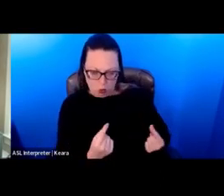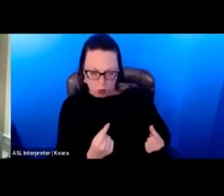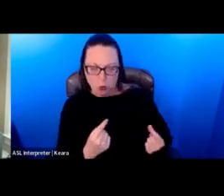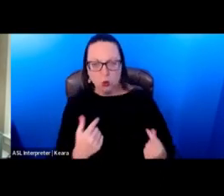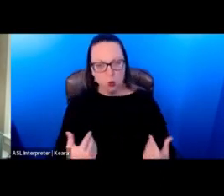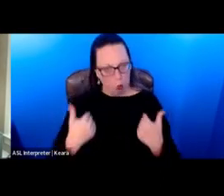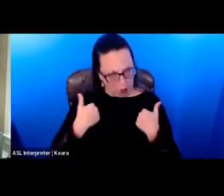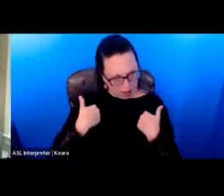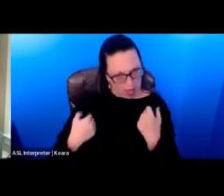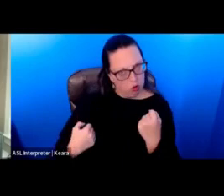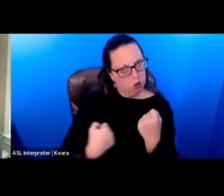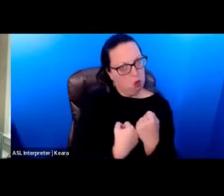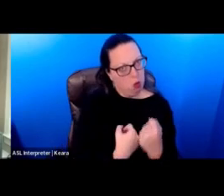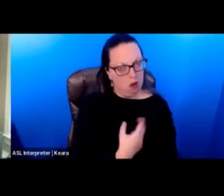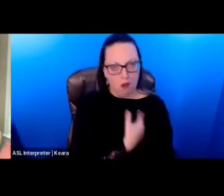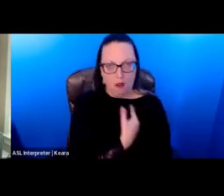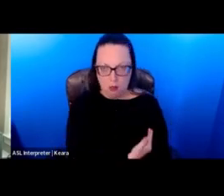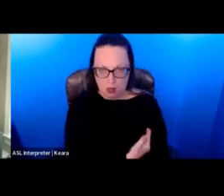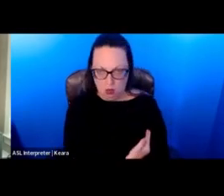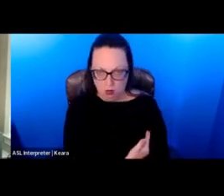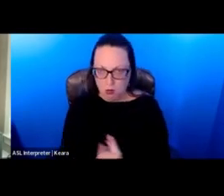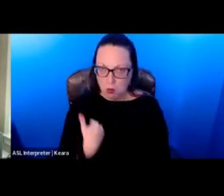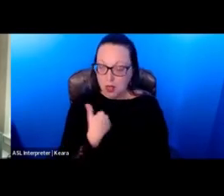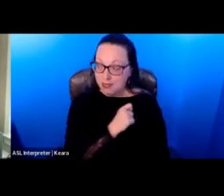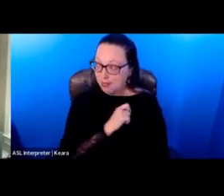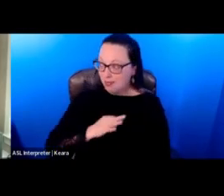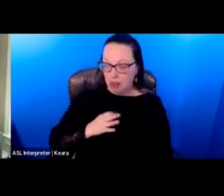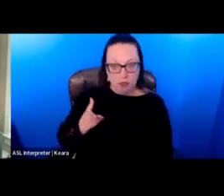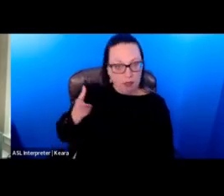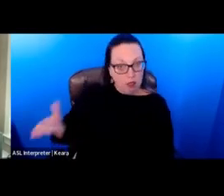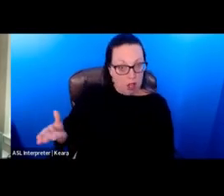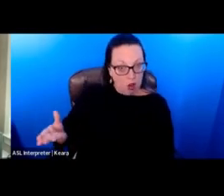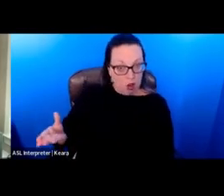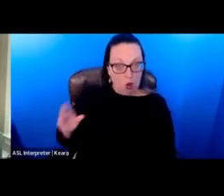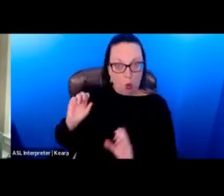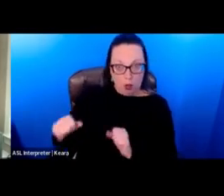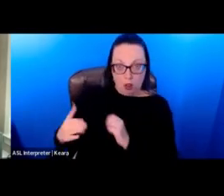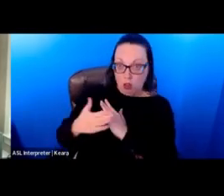backing of a hospital, we had staff there that were able to to